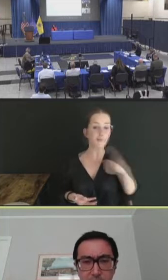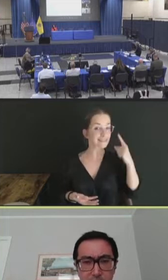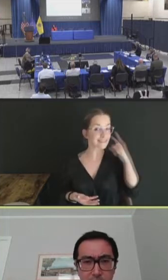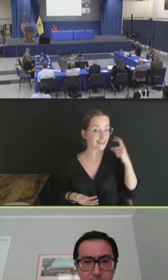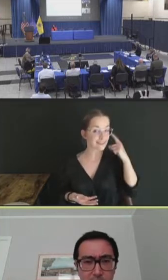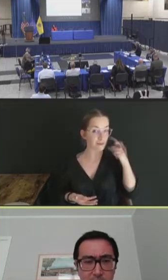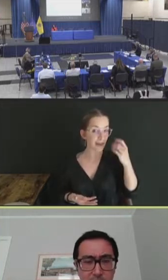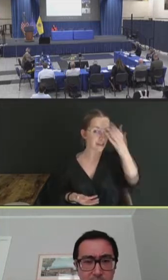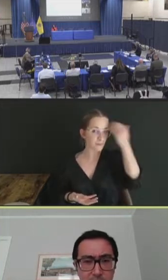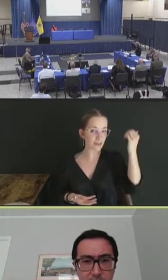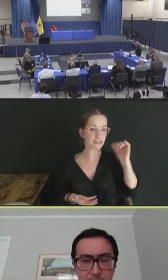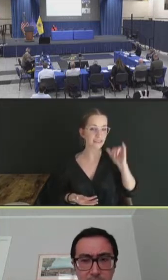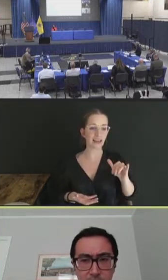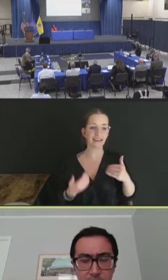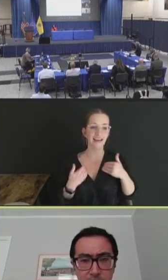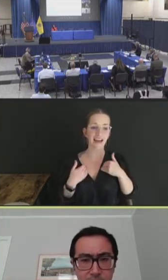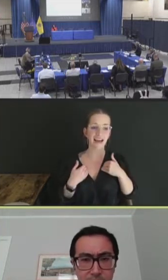differences in workplace productions. Next slide.